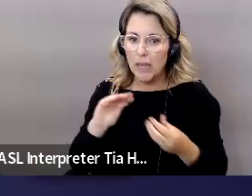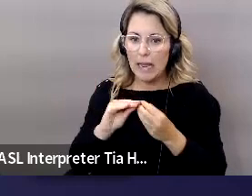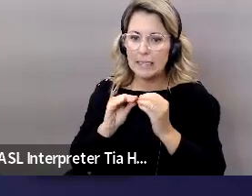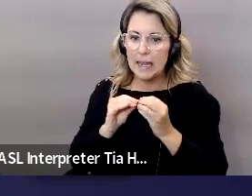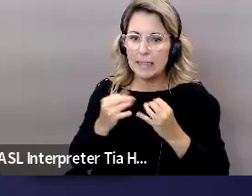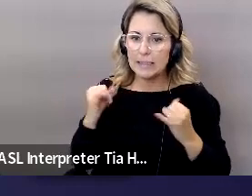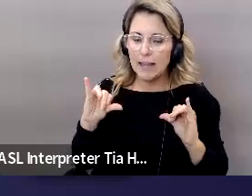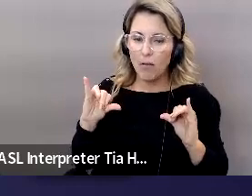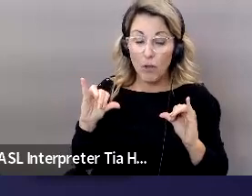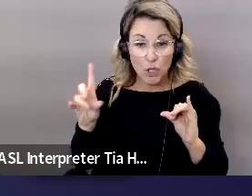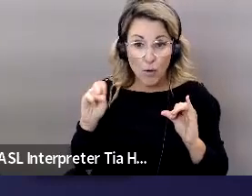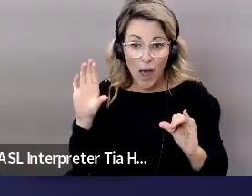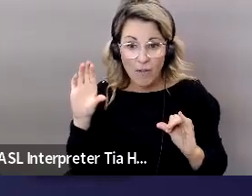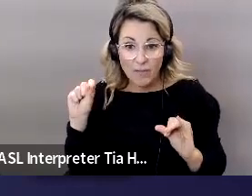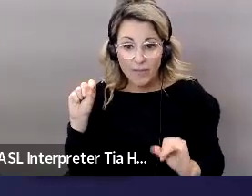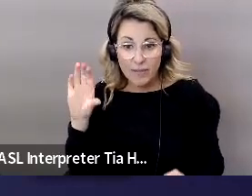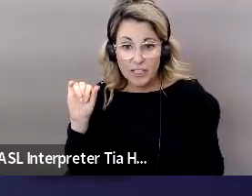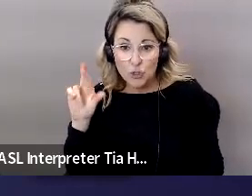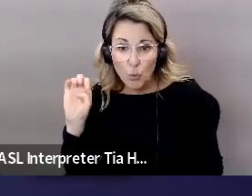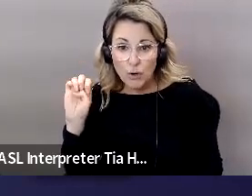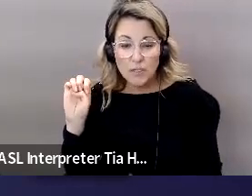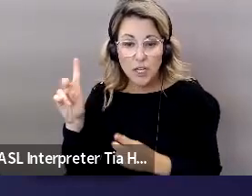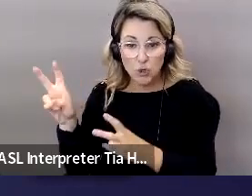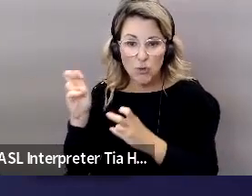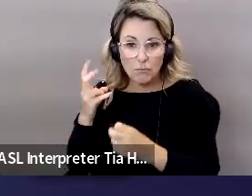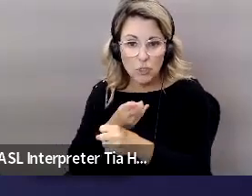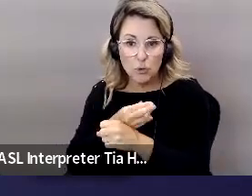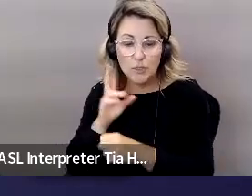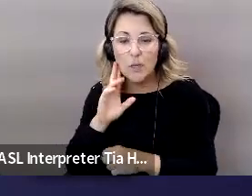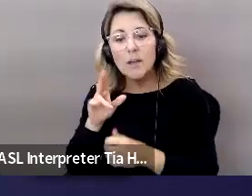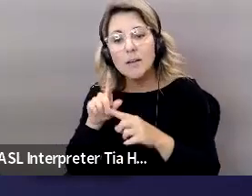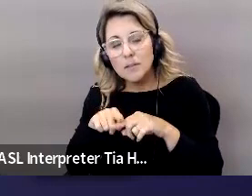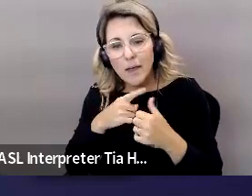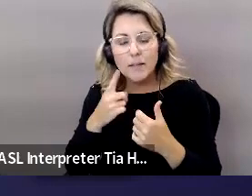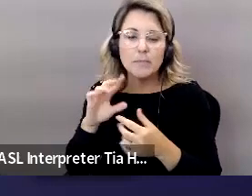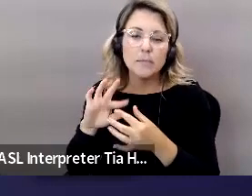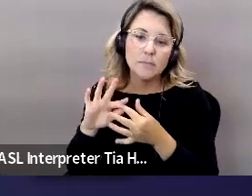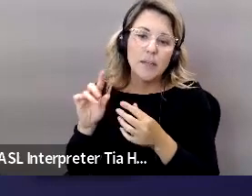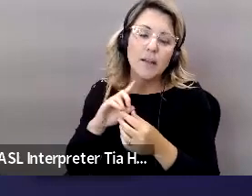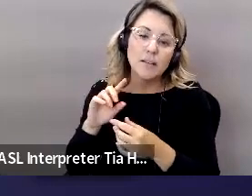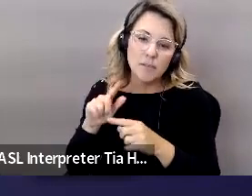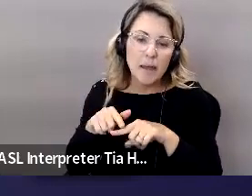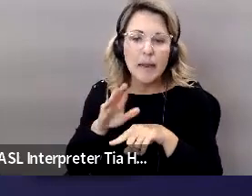for that data and you can extrapolate that source within your citations you can show that this can